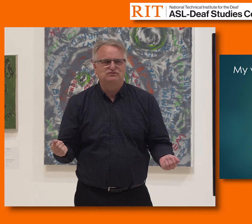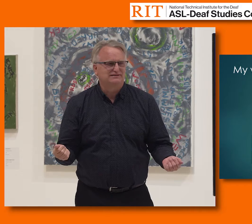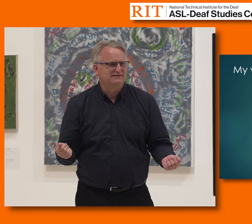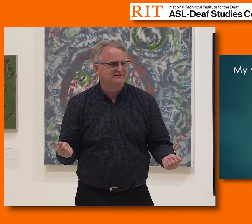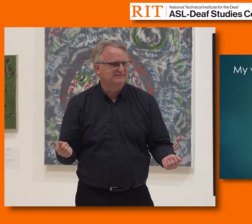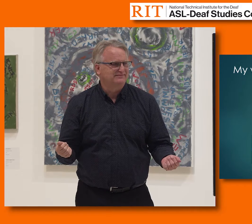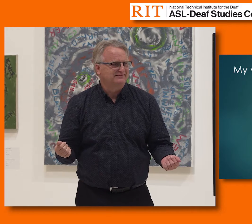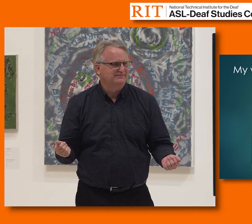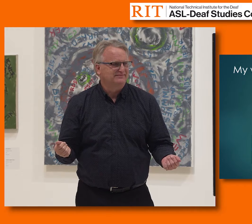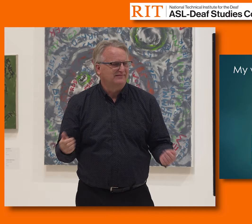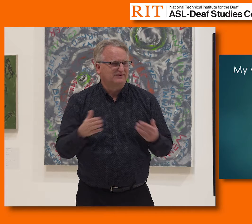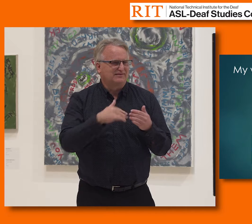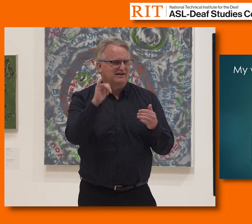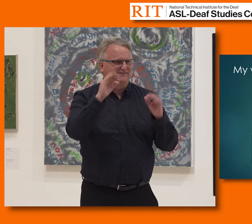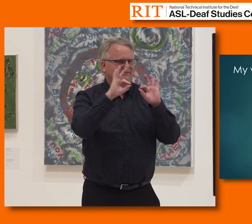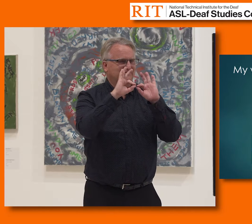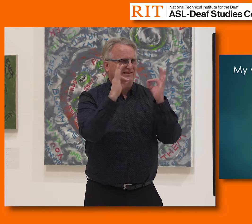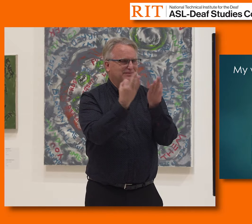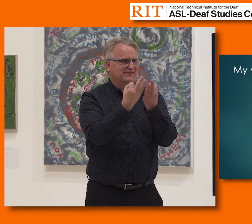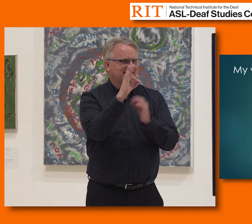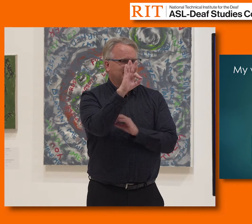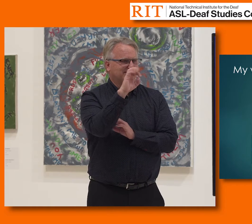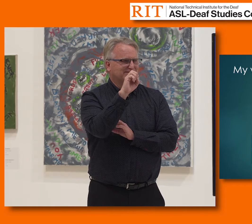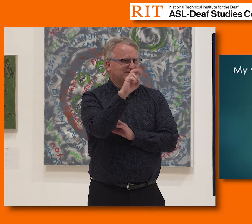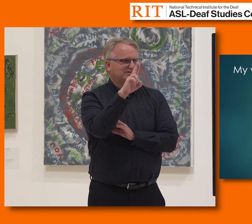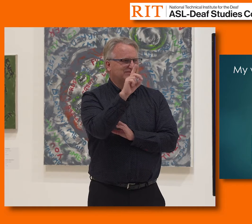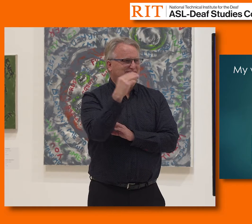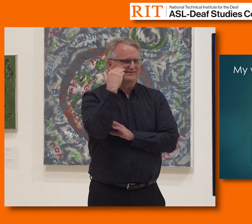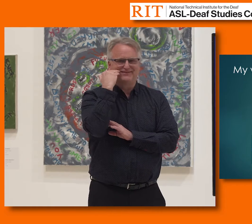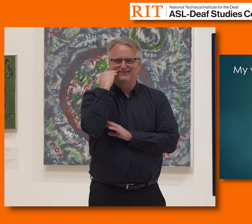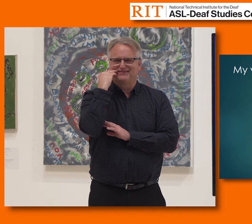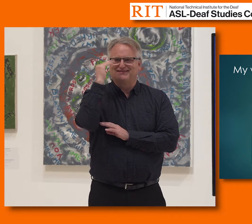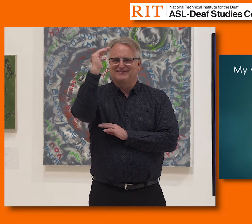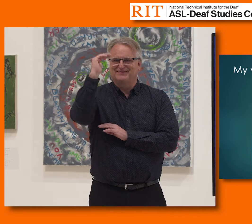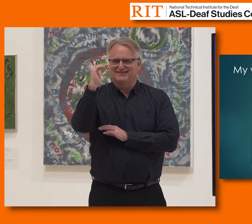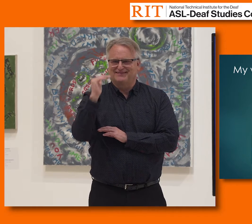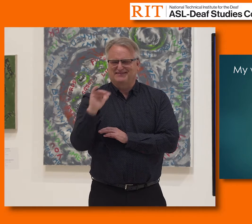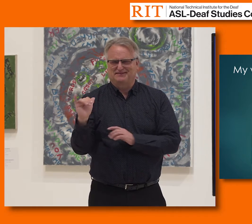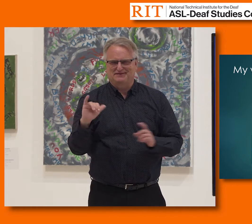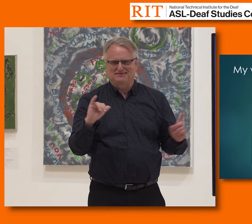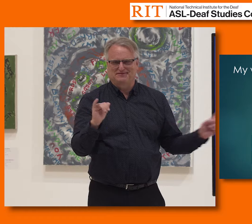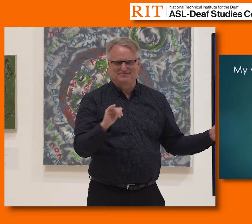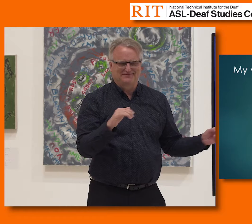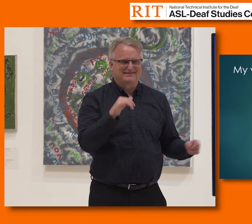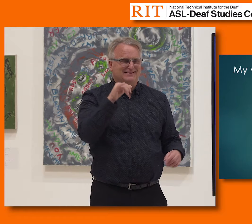what you think is the best solution for some of the challenges. It's like, you know, the "Family Feud" game show